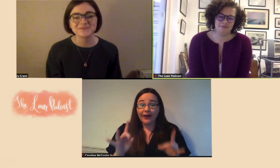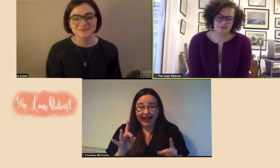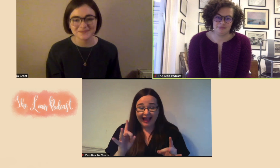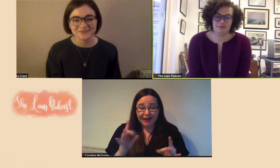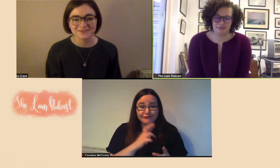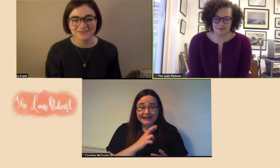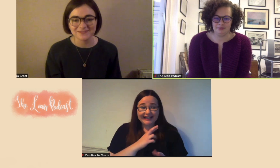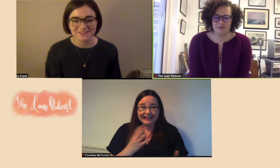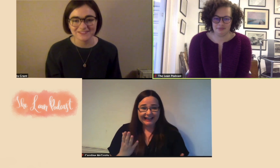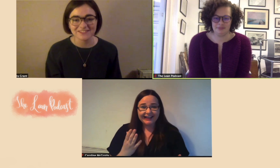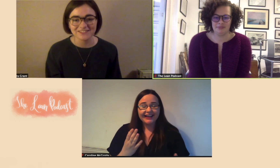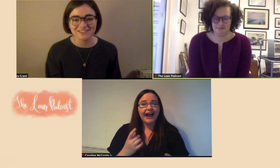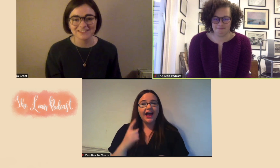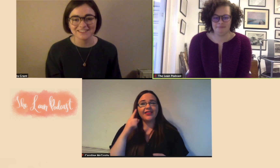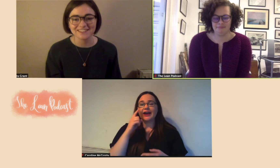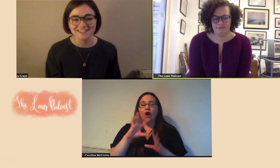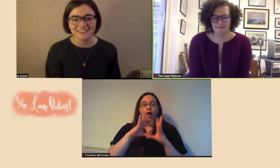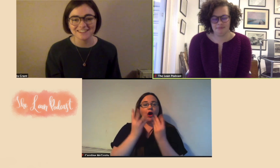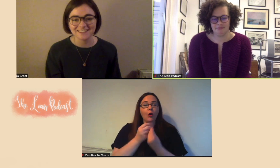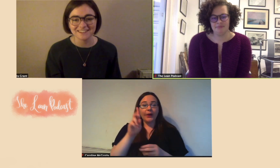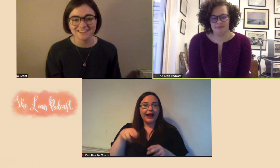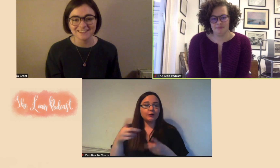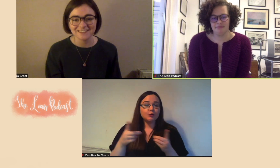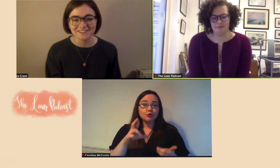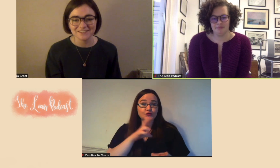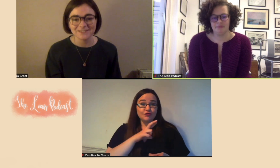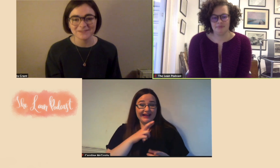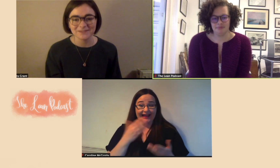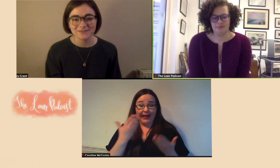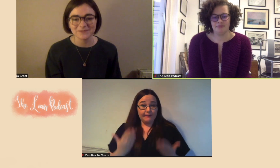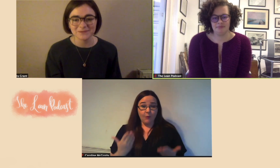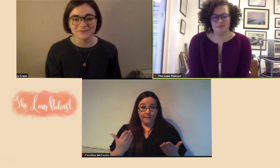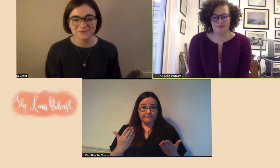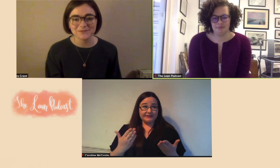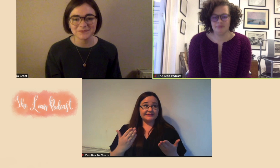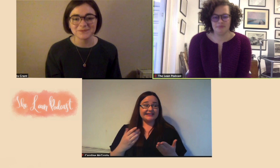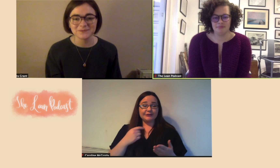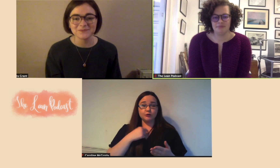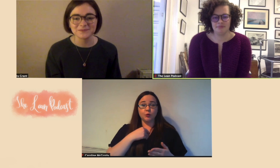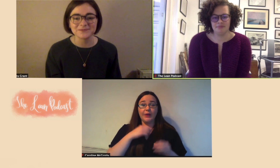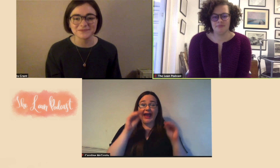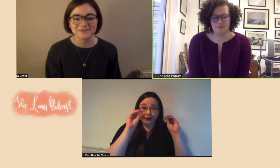and we will all make mistakes. There will be technical issues and that's okay.